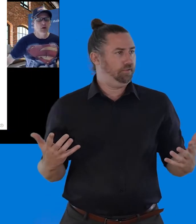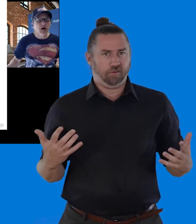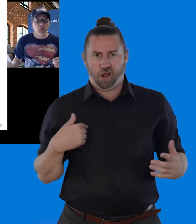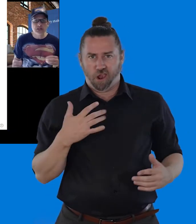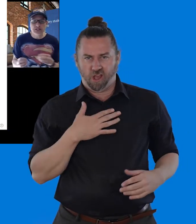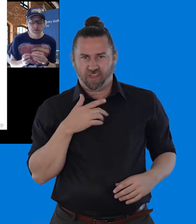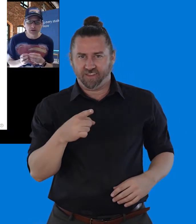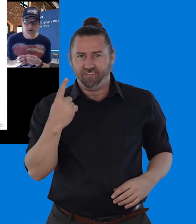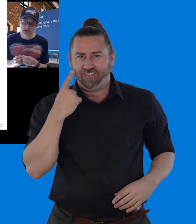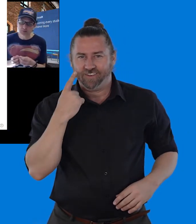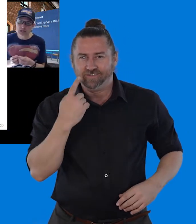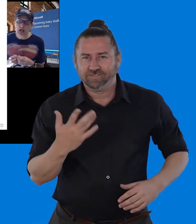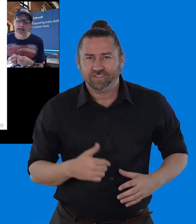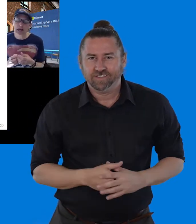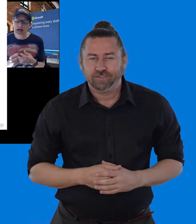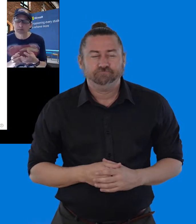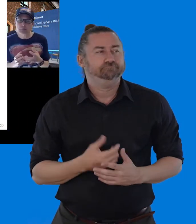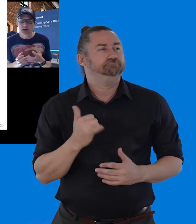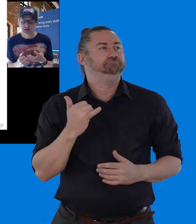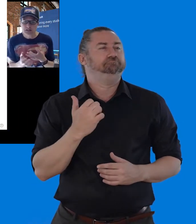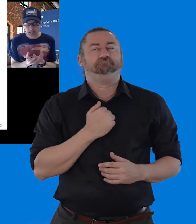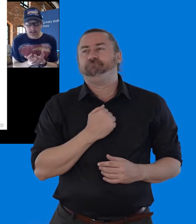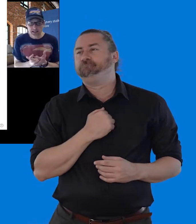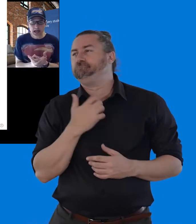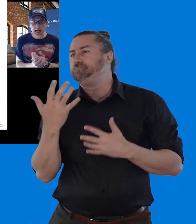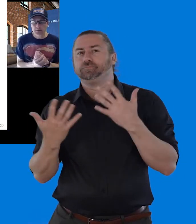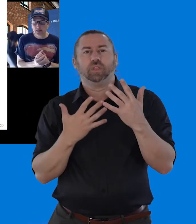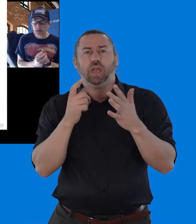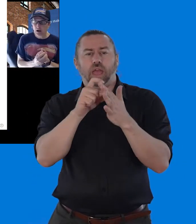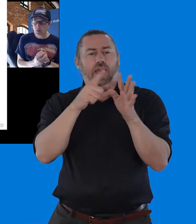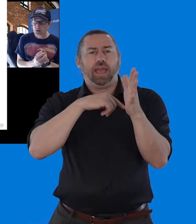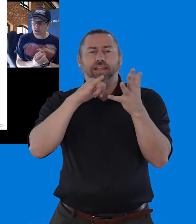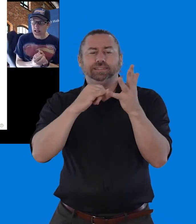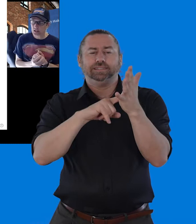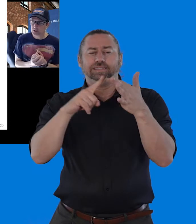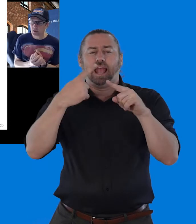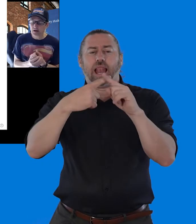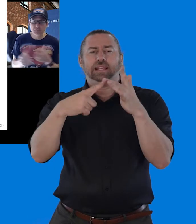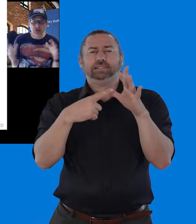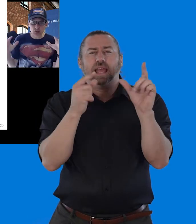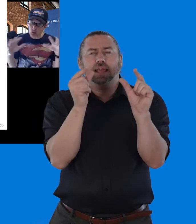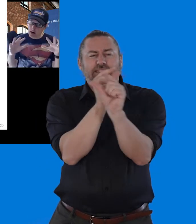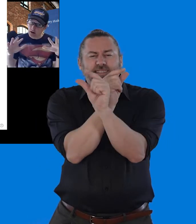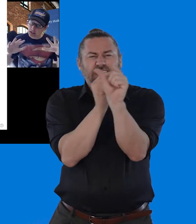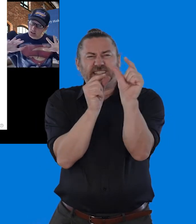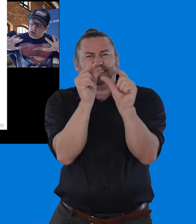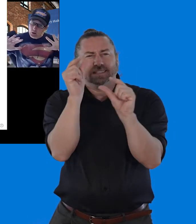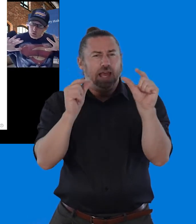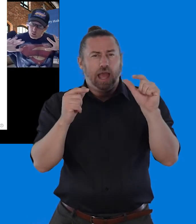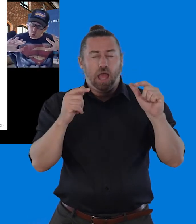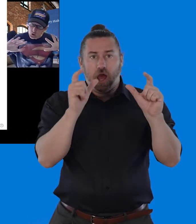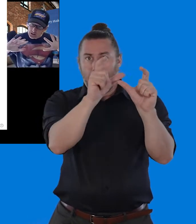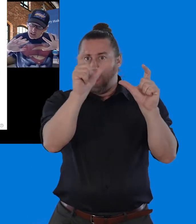Now, if I was suffering from something like dyslexia and maybe I was challenged by visual crowding where all the words,